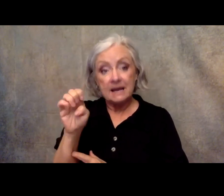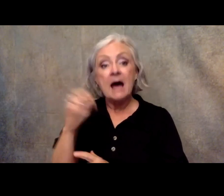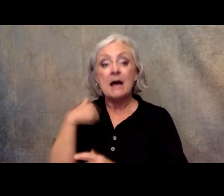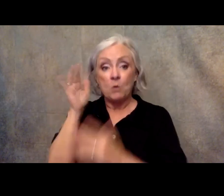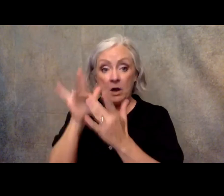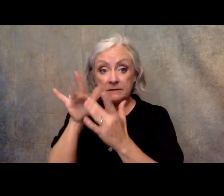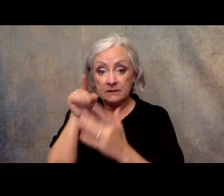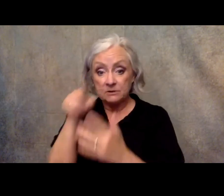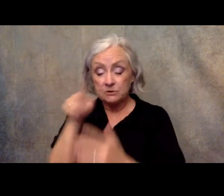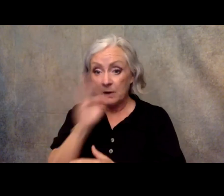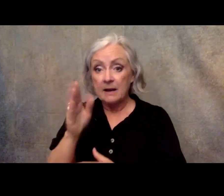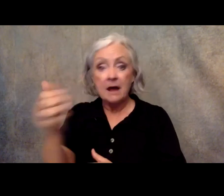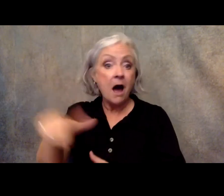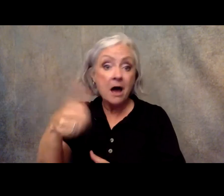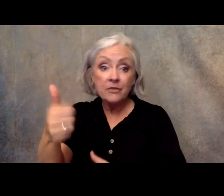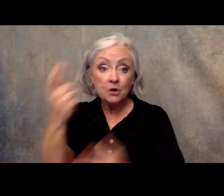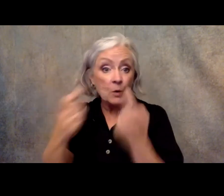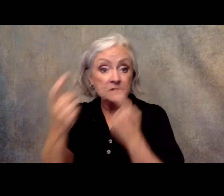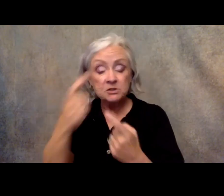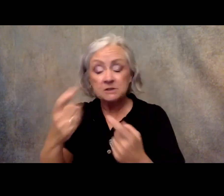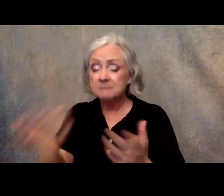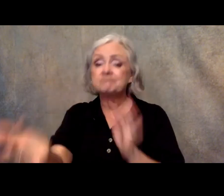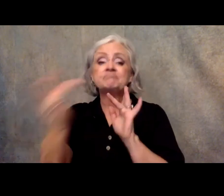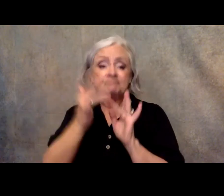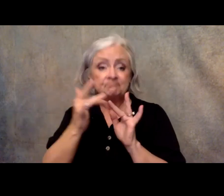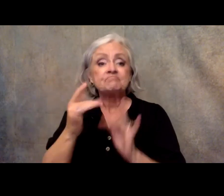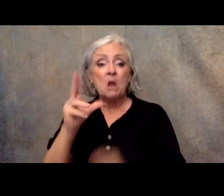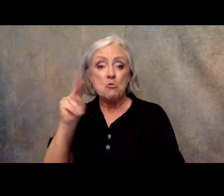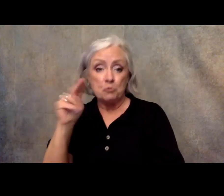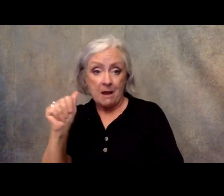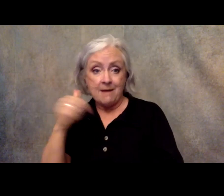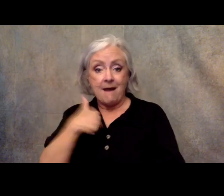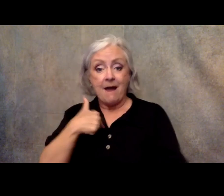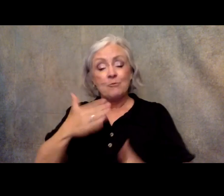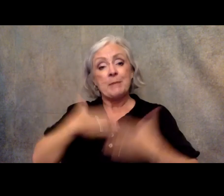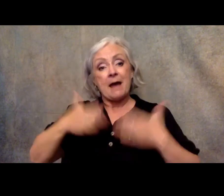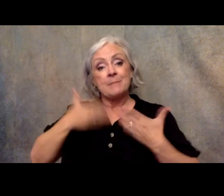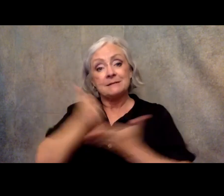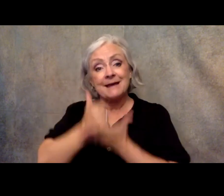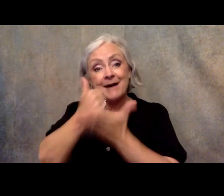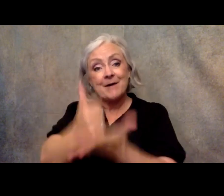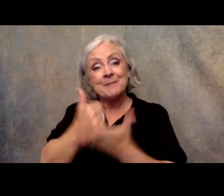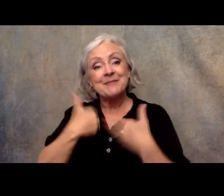reach out to Una and I. We'd be more than happy to help. [Una] Absolutely. Have a great day, everyone, and thank you for coming.